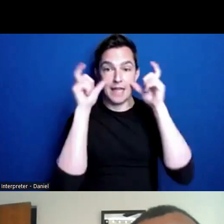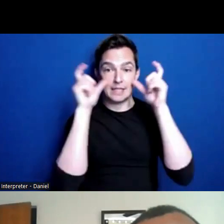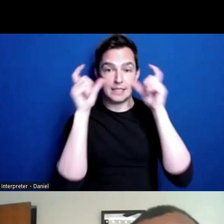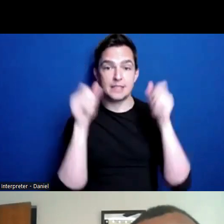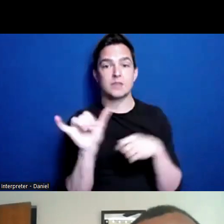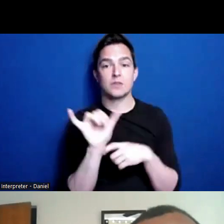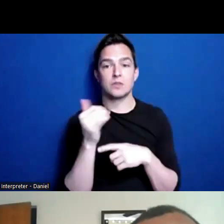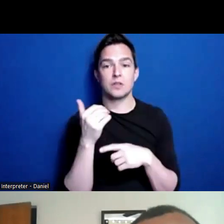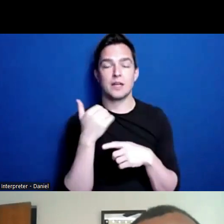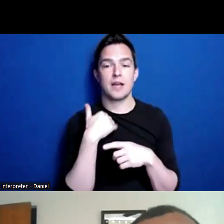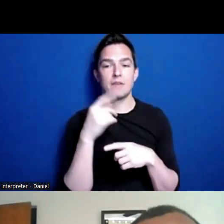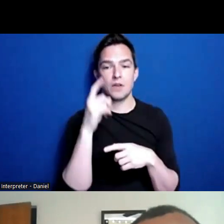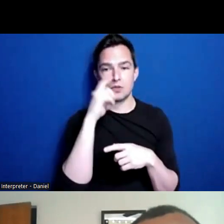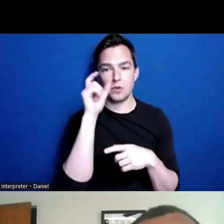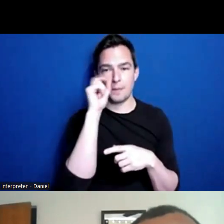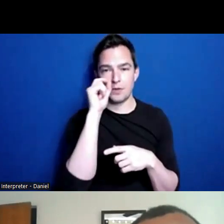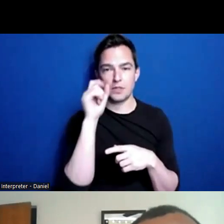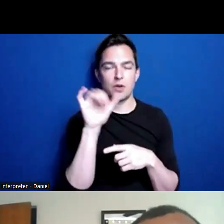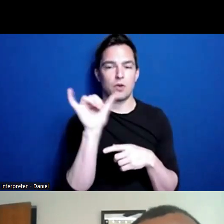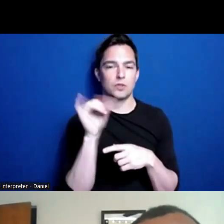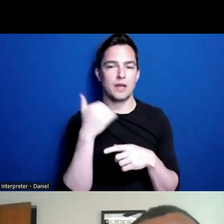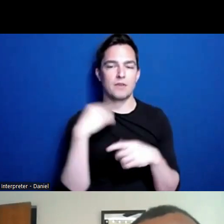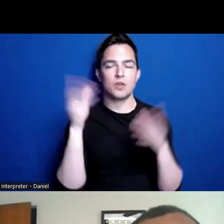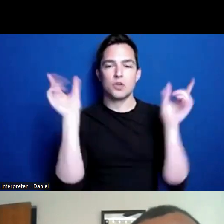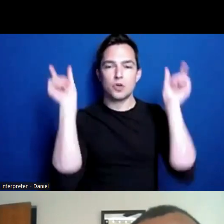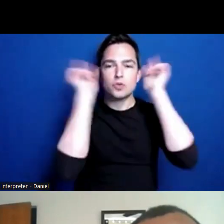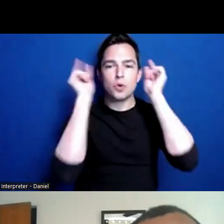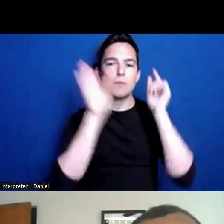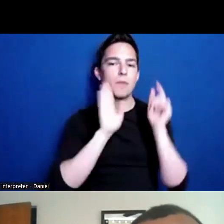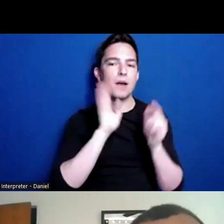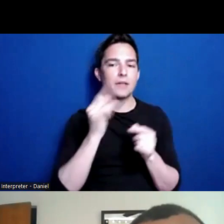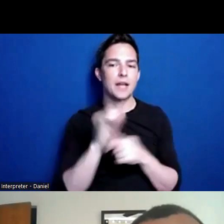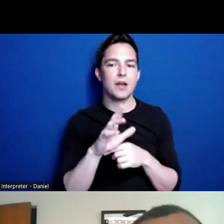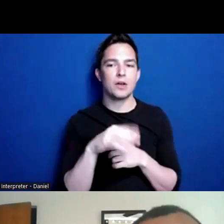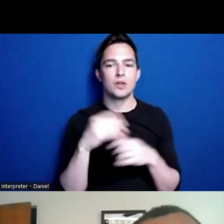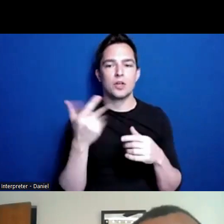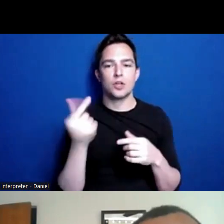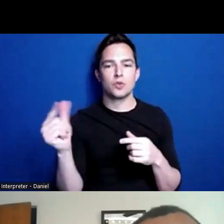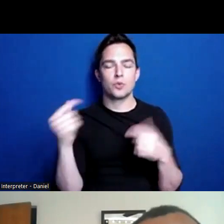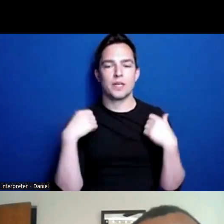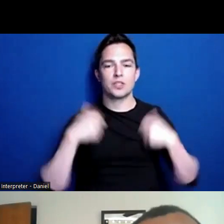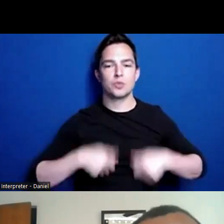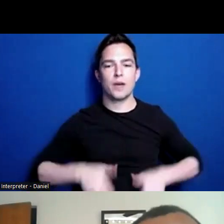have a nose piercing, and I have short brown hair and a green sweater with blue flowers on it. And